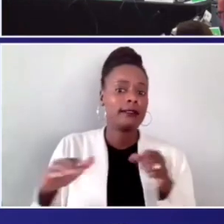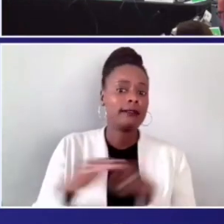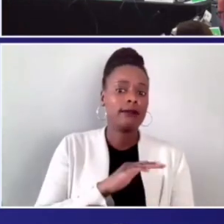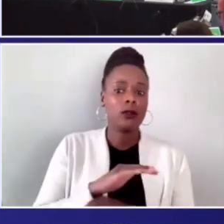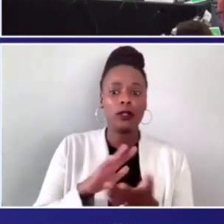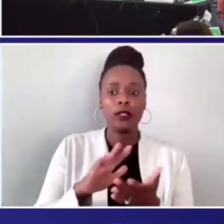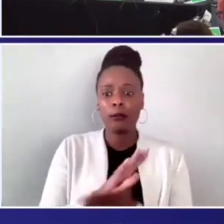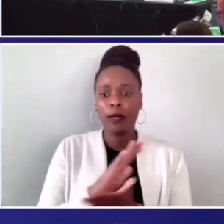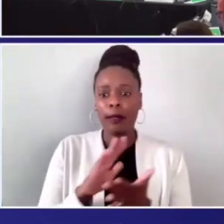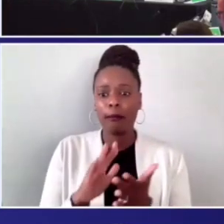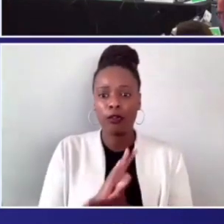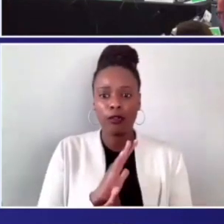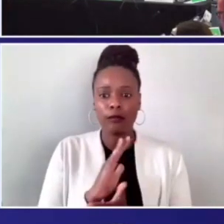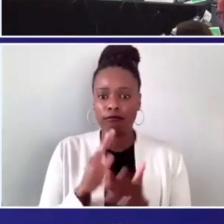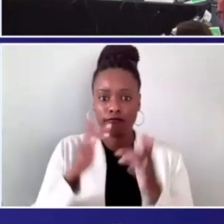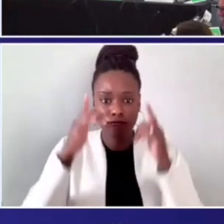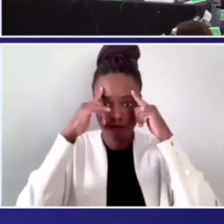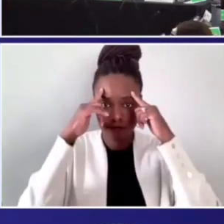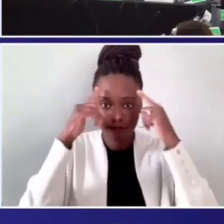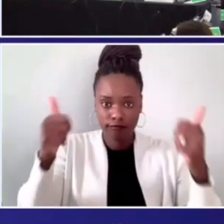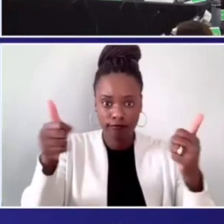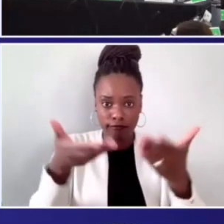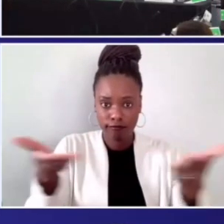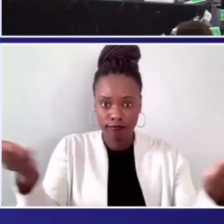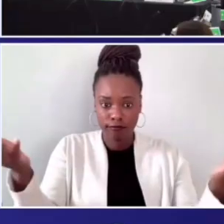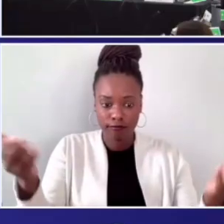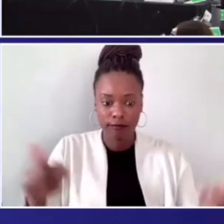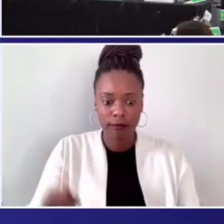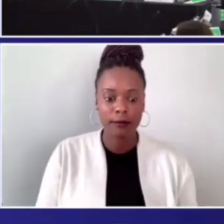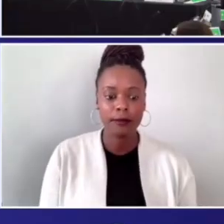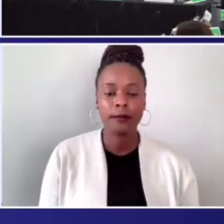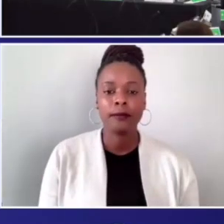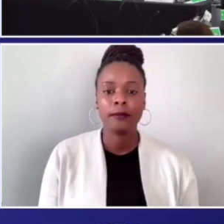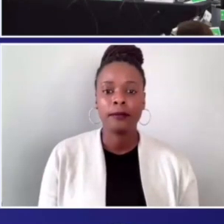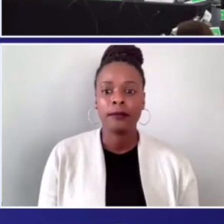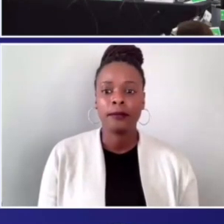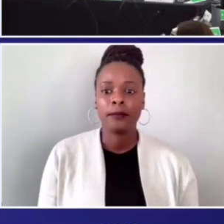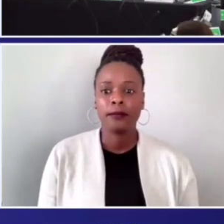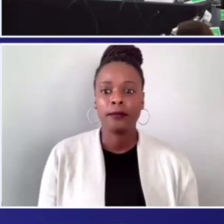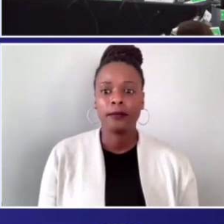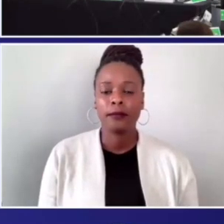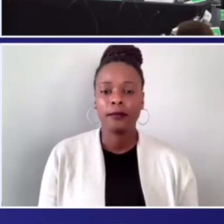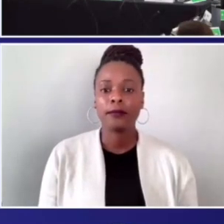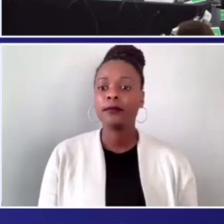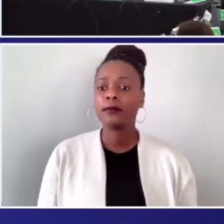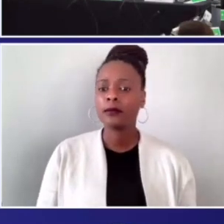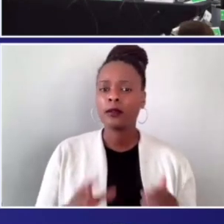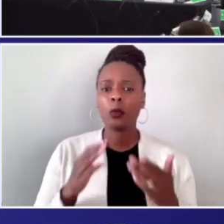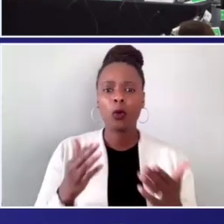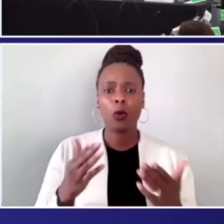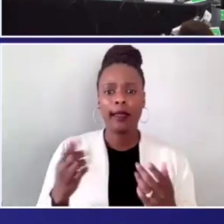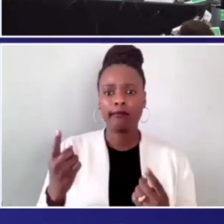We'll let you guys decide how you want to do that. Let's go ahead and take questions on this, should there be any.